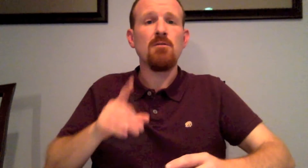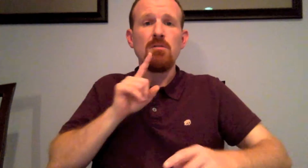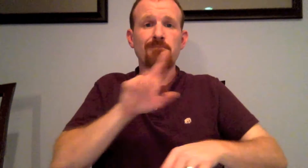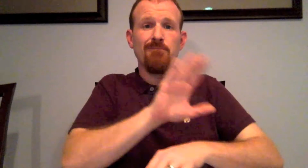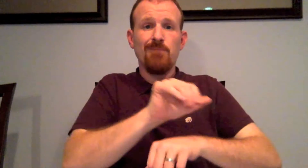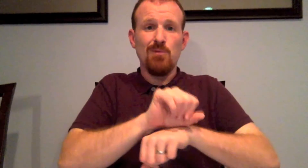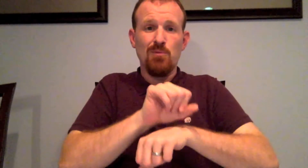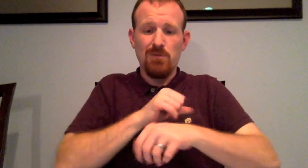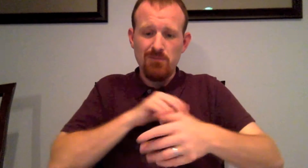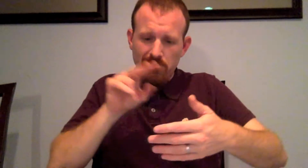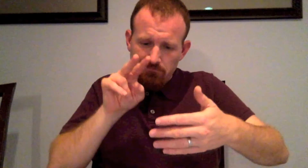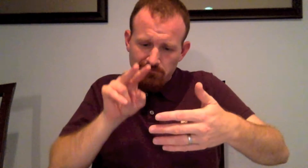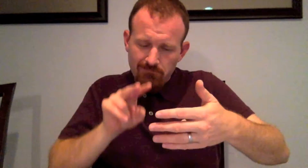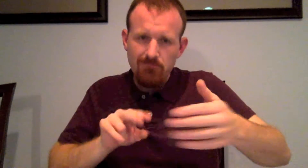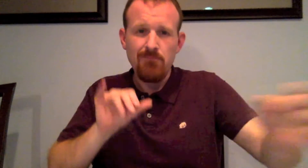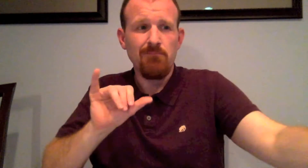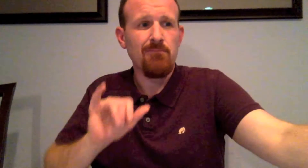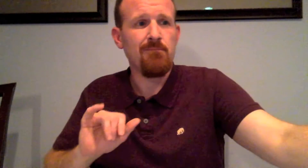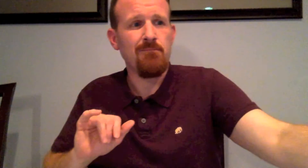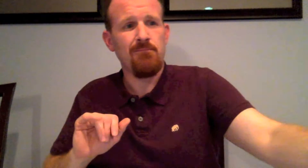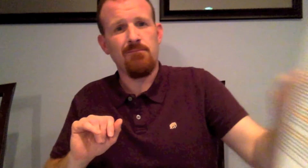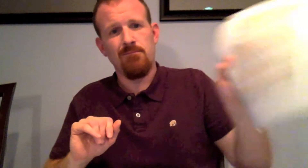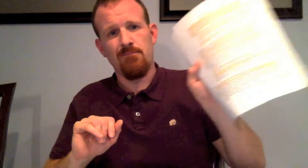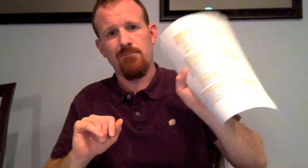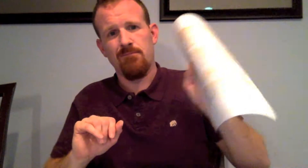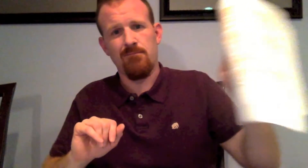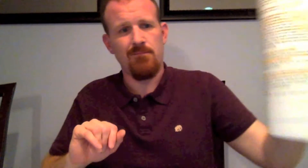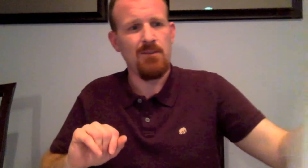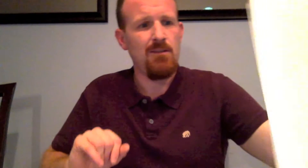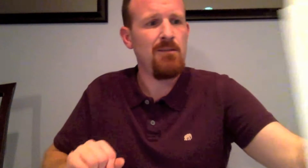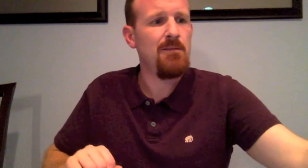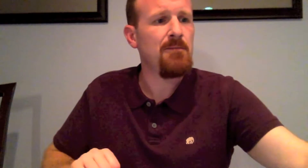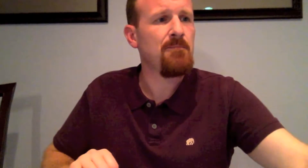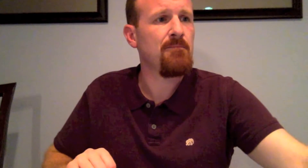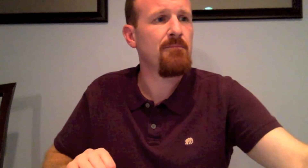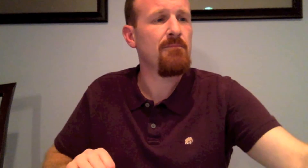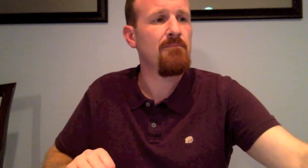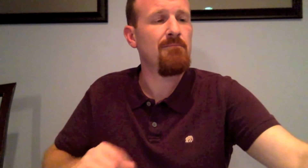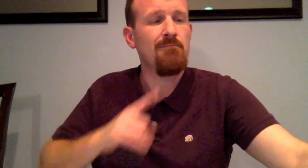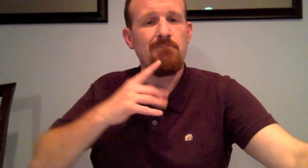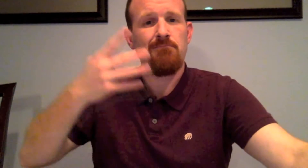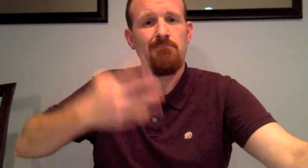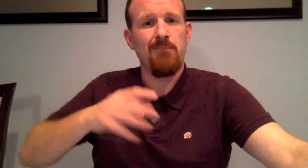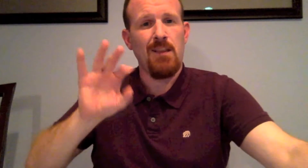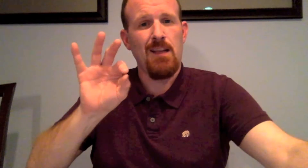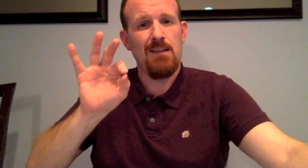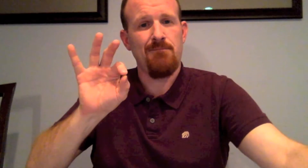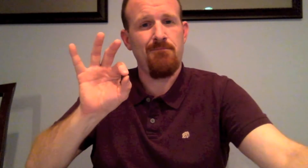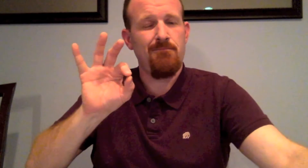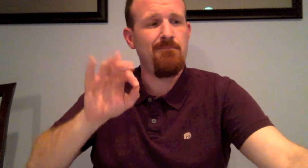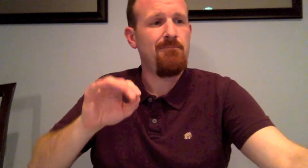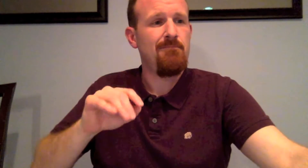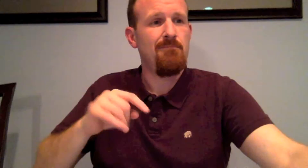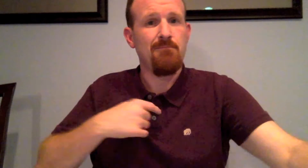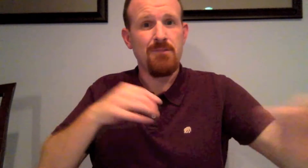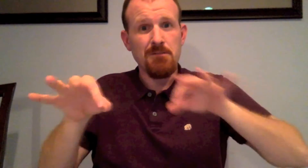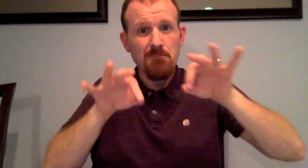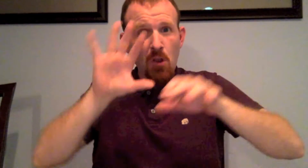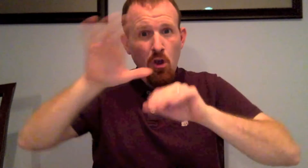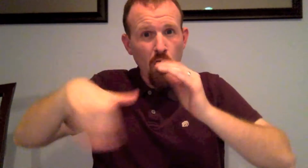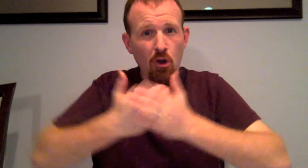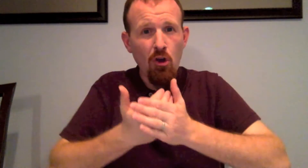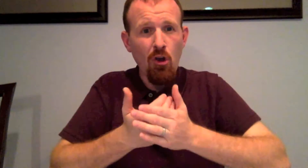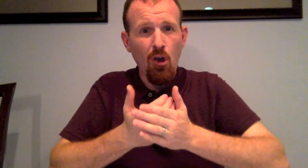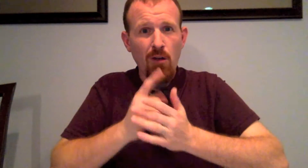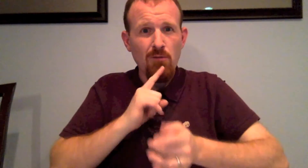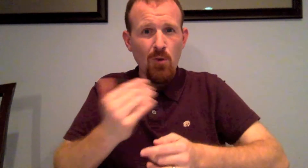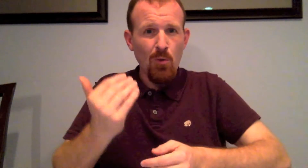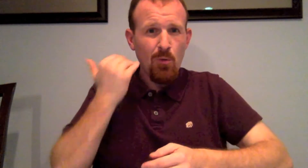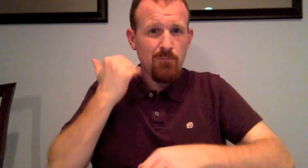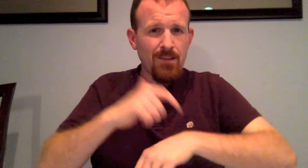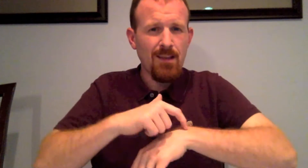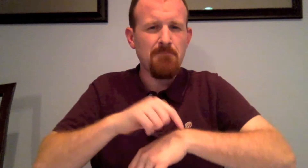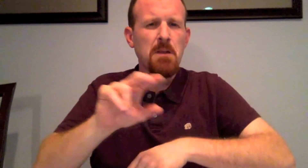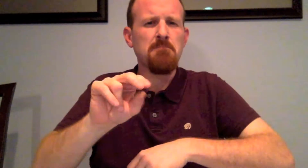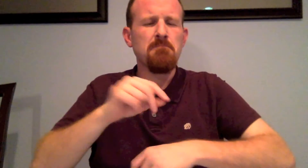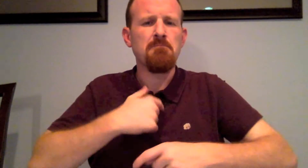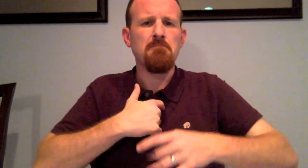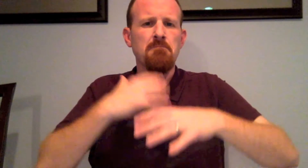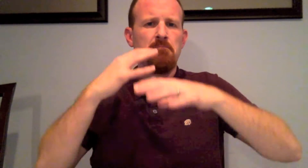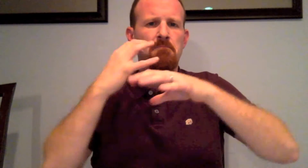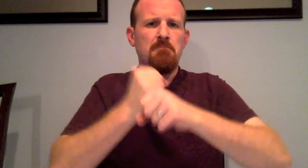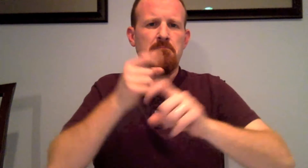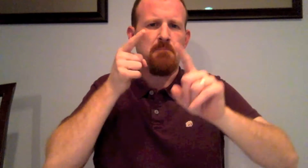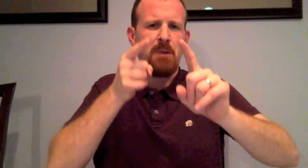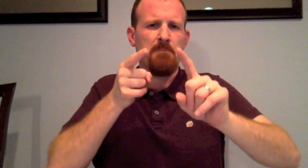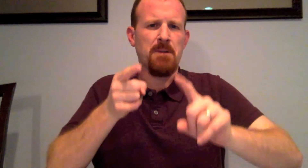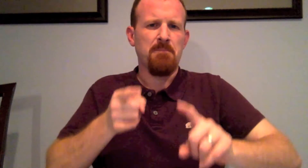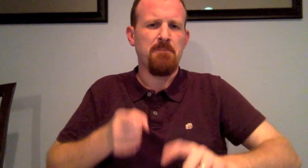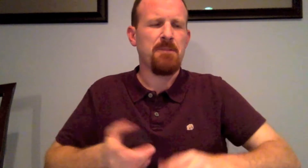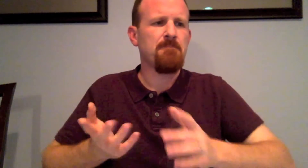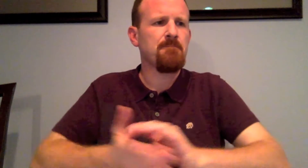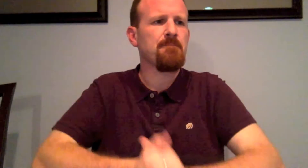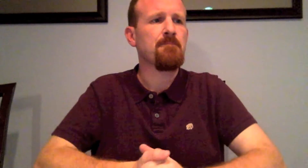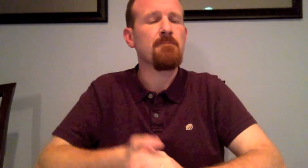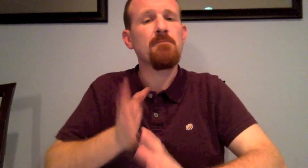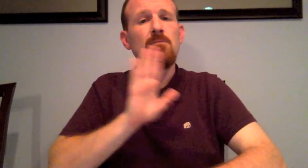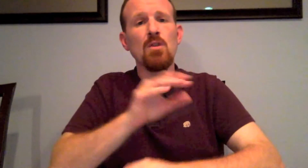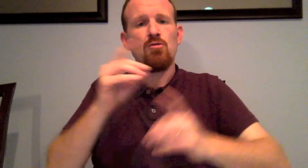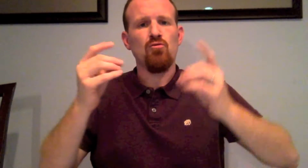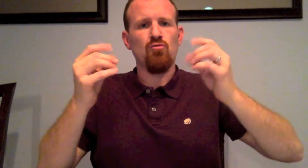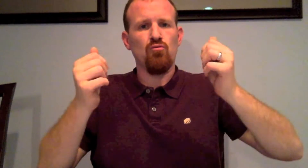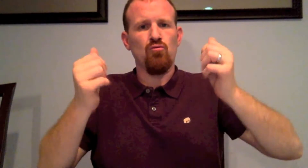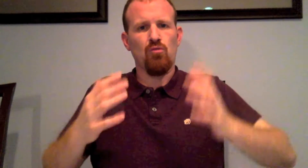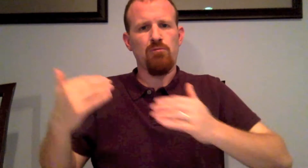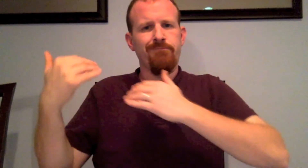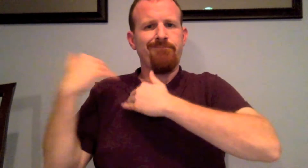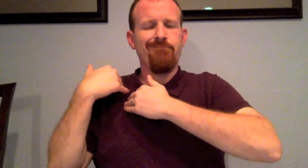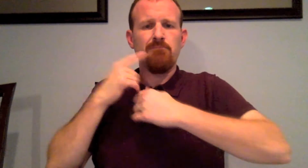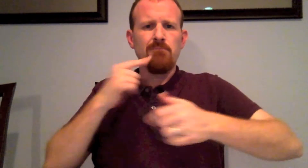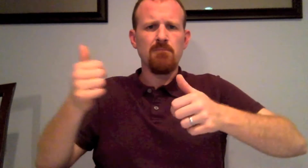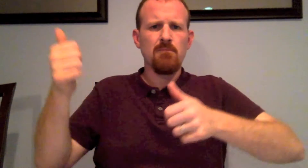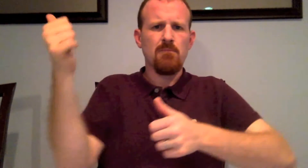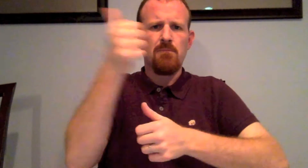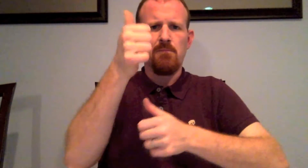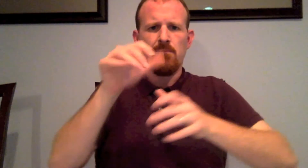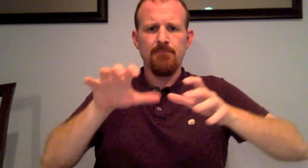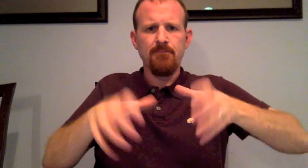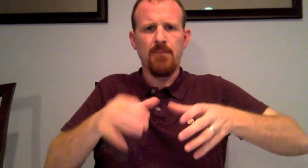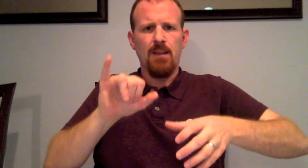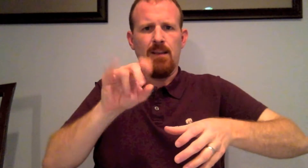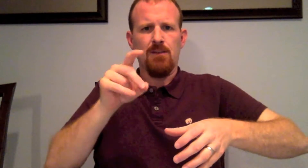I reviewed the job description and it contains 9 duties. I am not going to explain all of the duties but instead I will include the main points of the job description. IDHHC Director has the primary